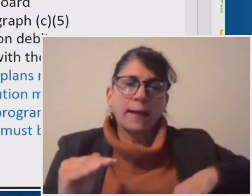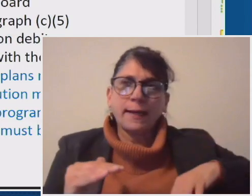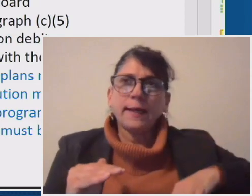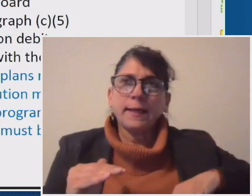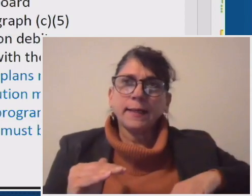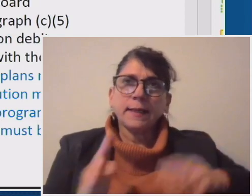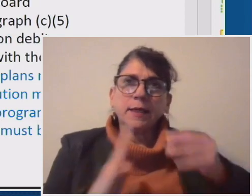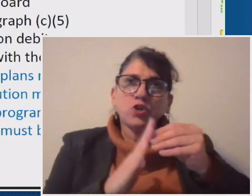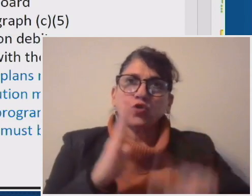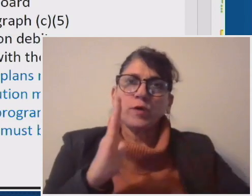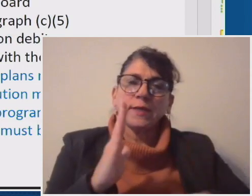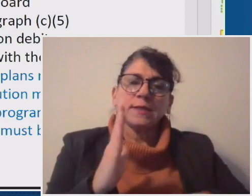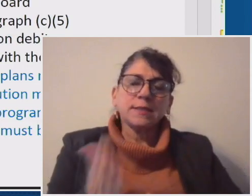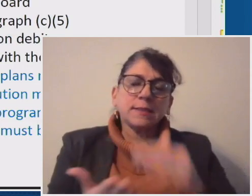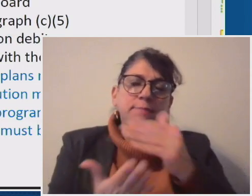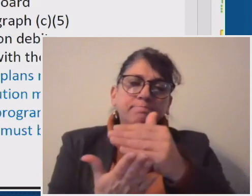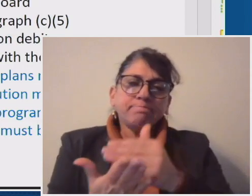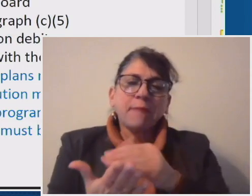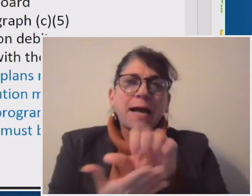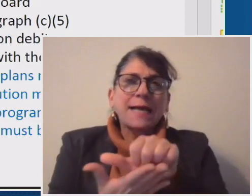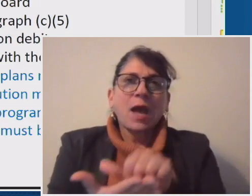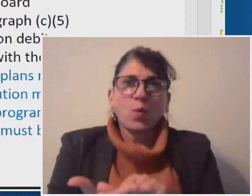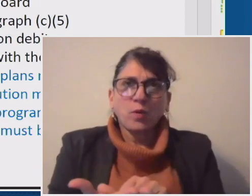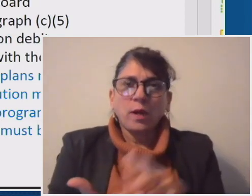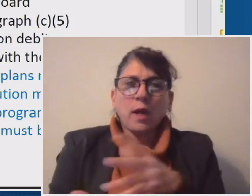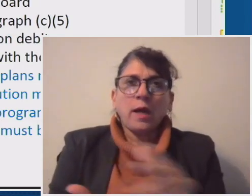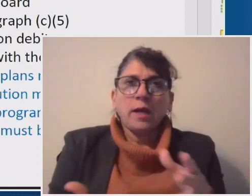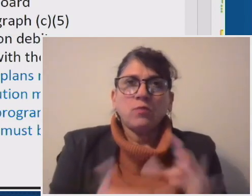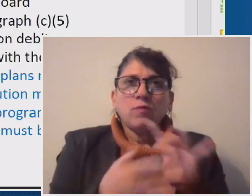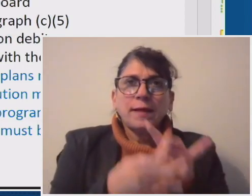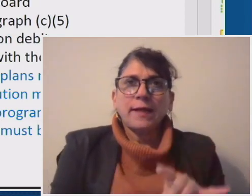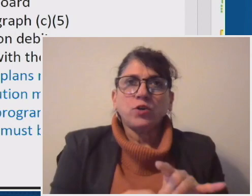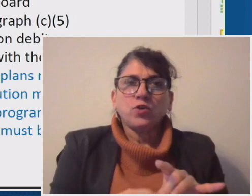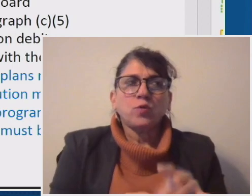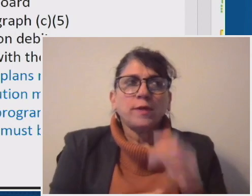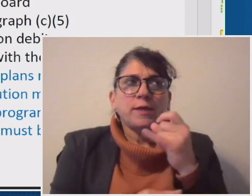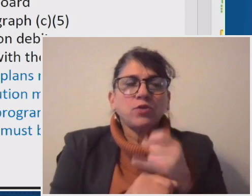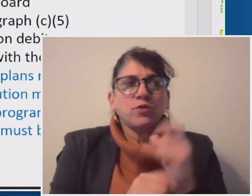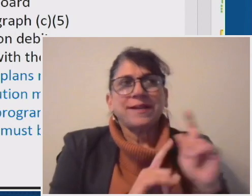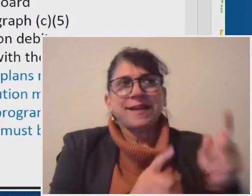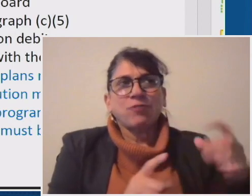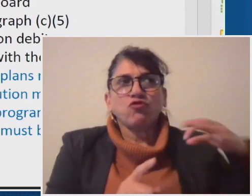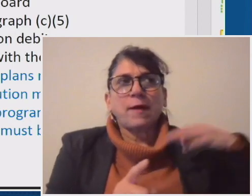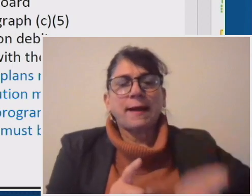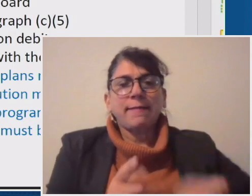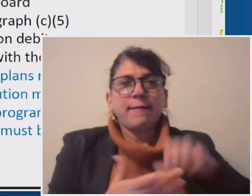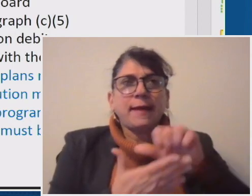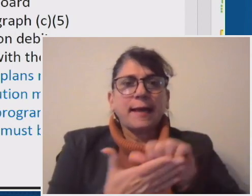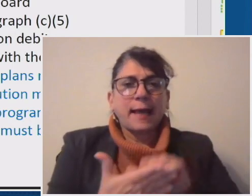account. And this has to do with institution make credit to students ledger account with Title IV HEA funds to pay for